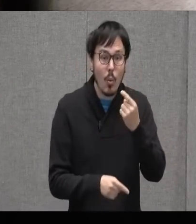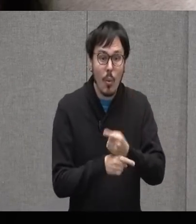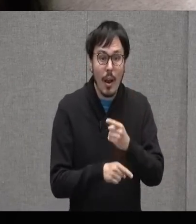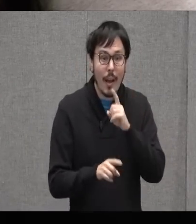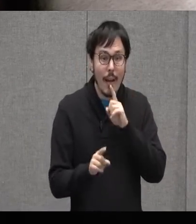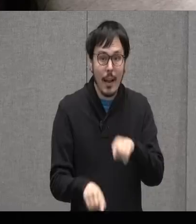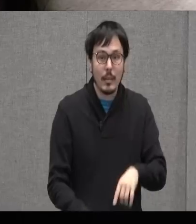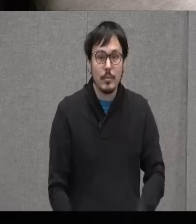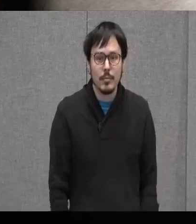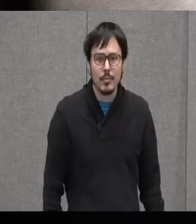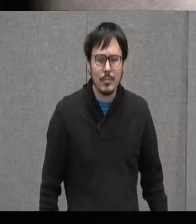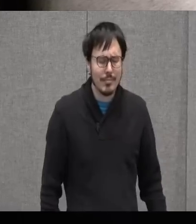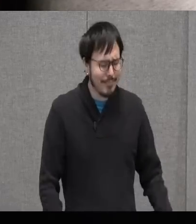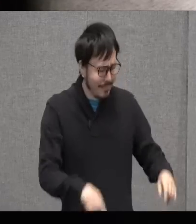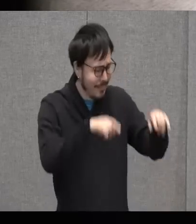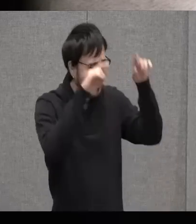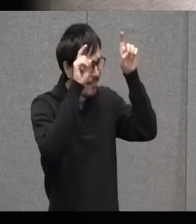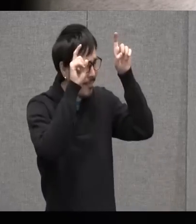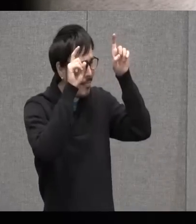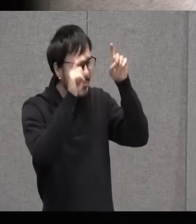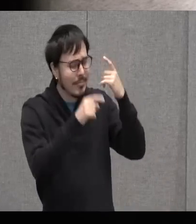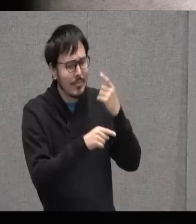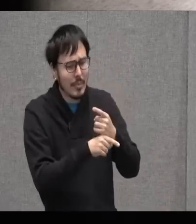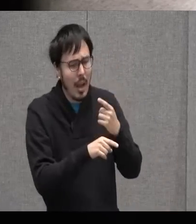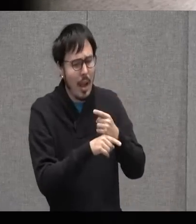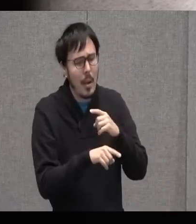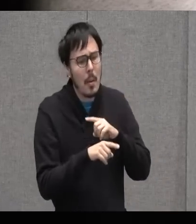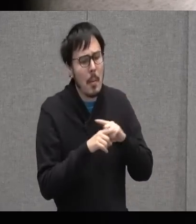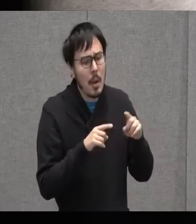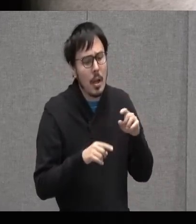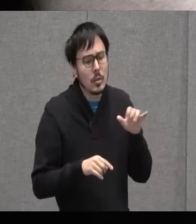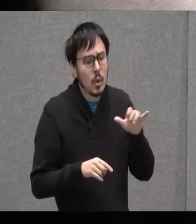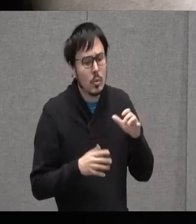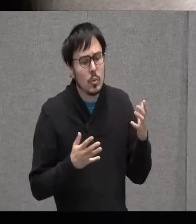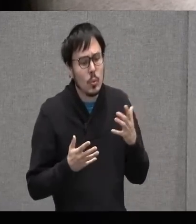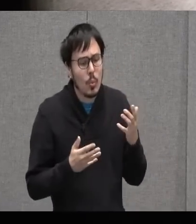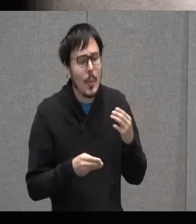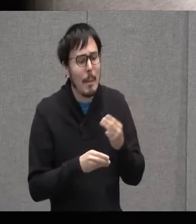That's true but it's also what makes math so helpful.